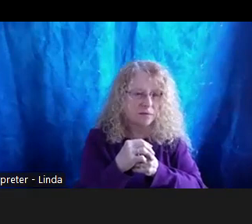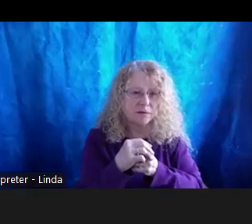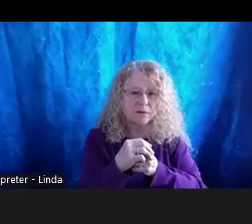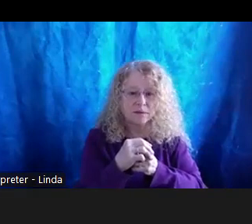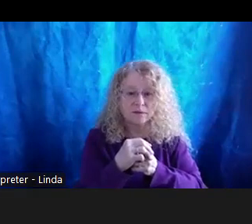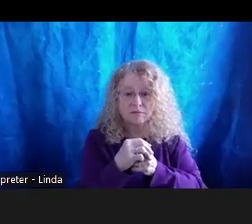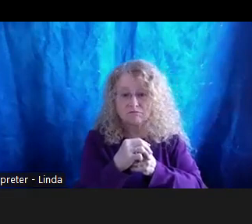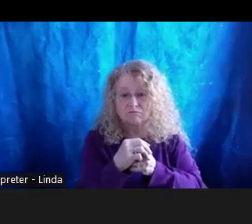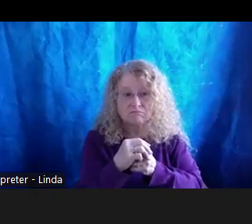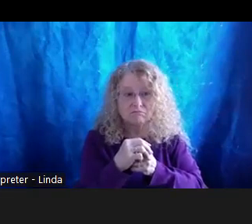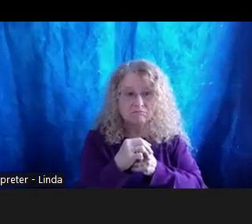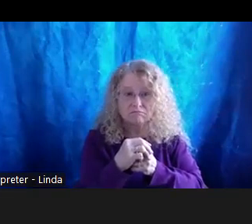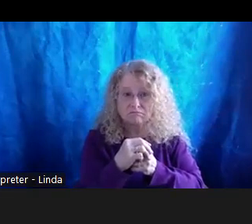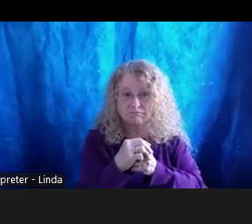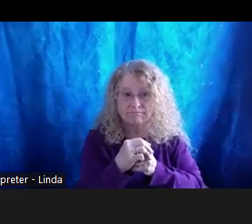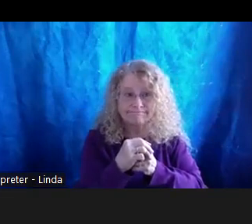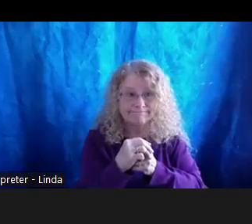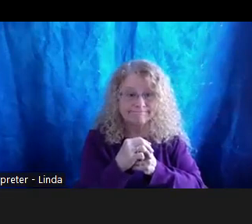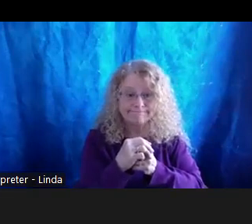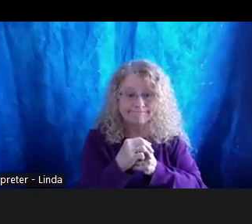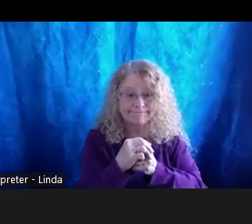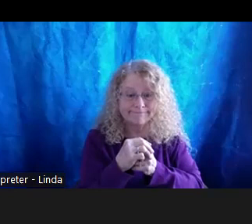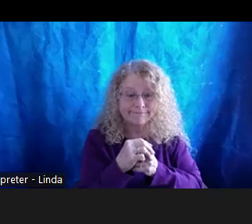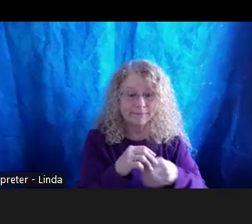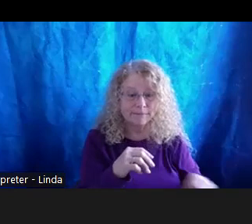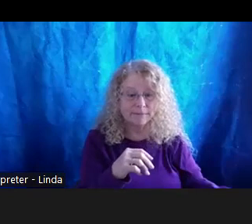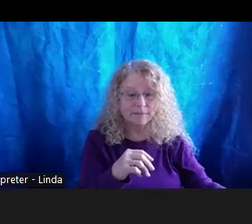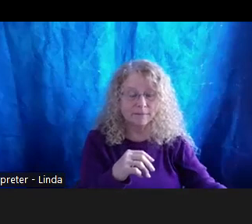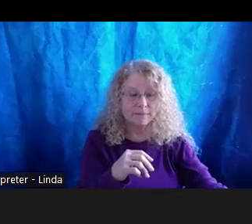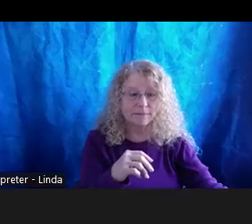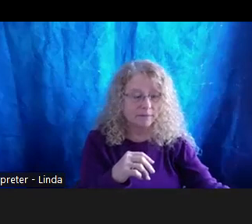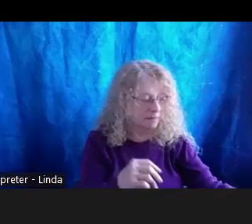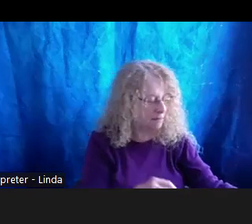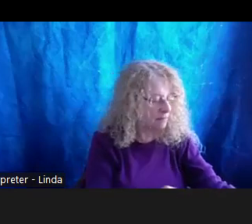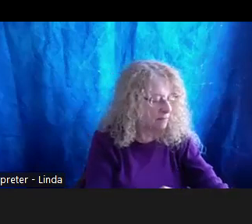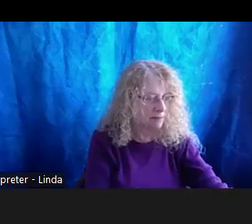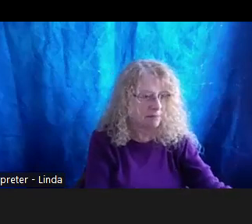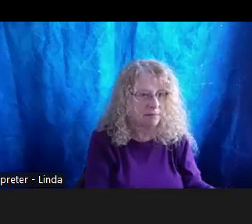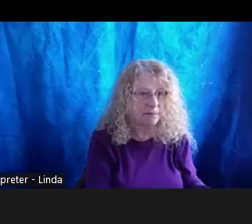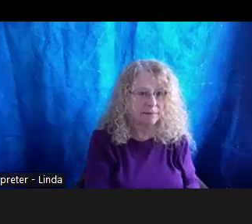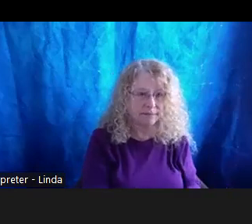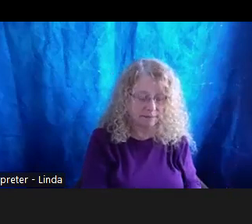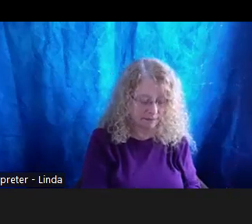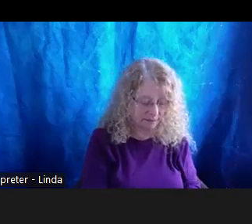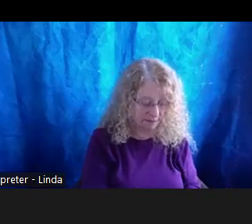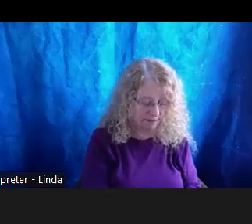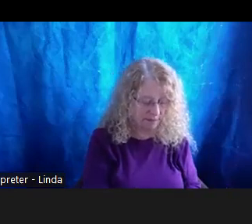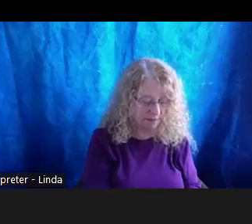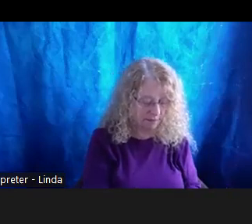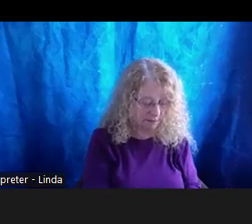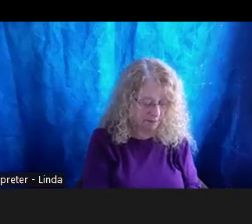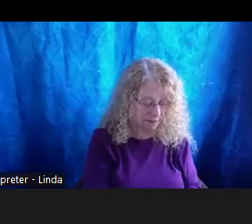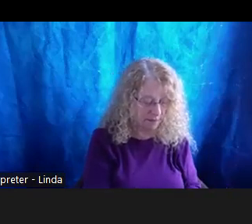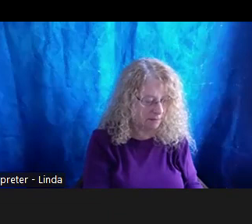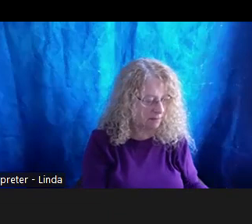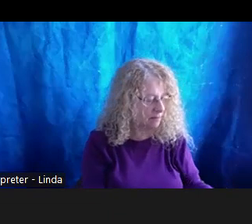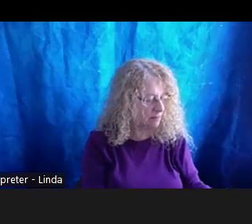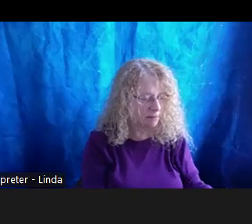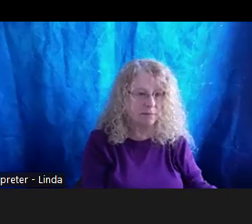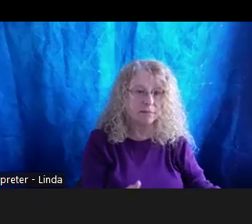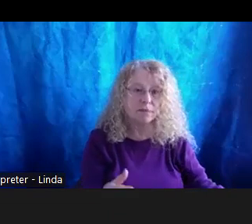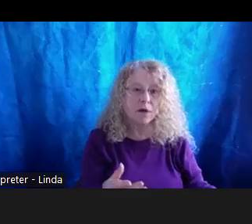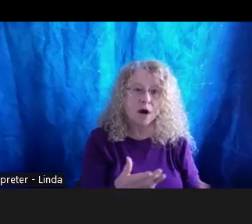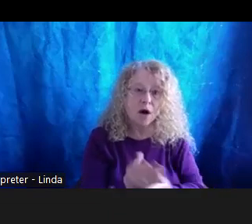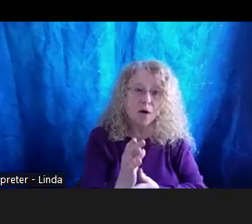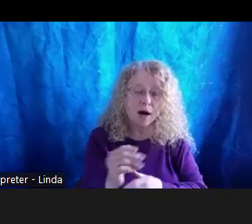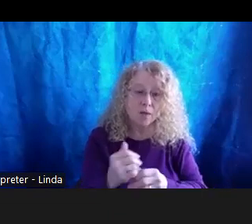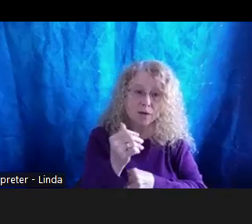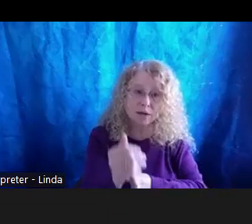ALL RIGHT. WELL NEXT ON OUR AGENDA, AND I KNOW THAT SOME OF YOU ARE PROBABLY LOOKING